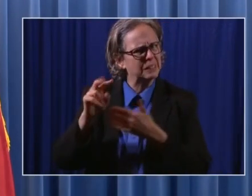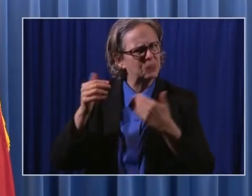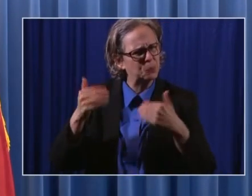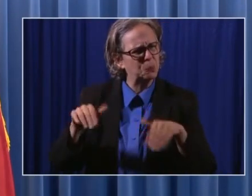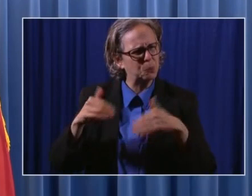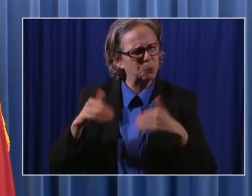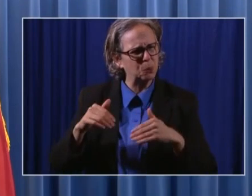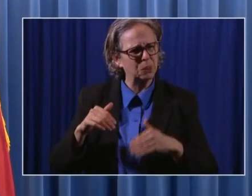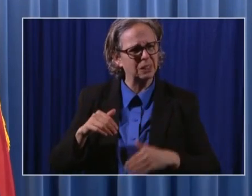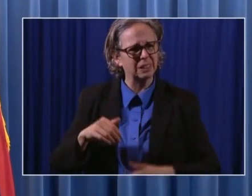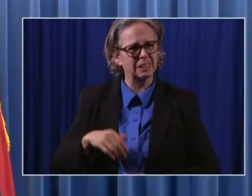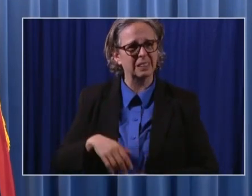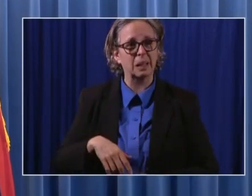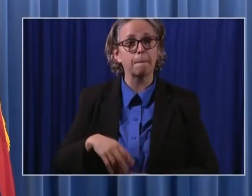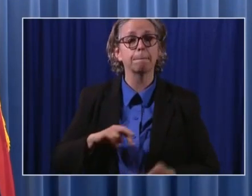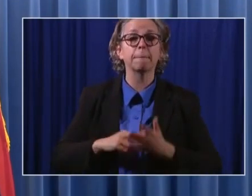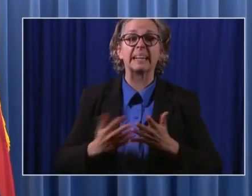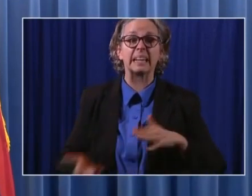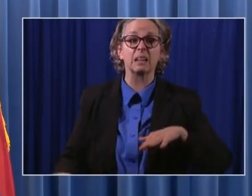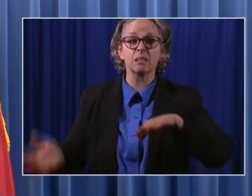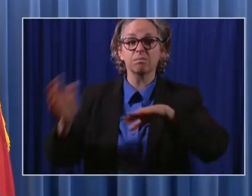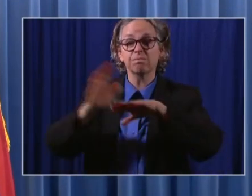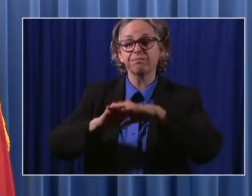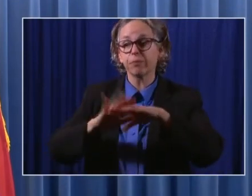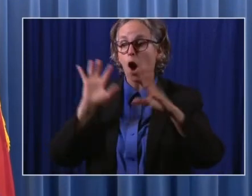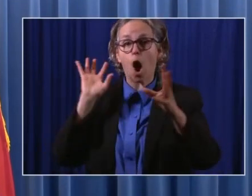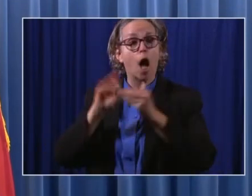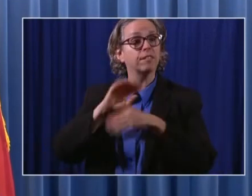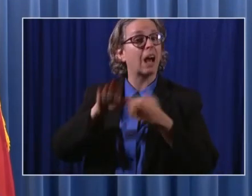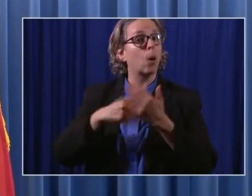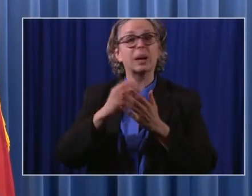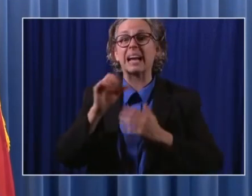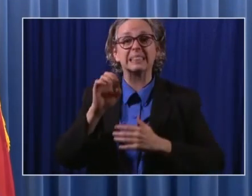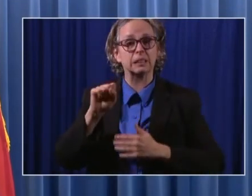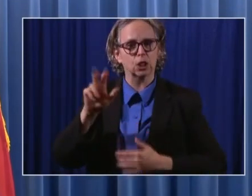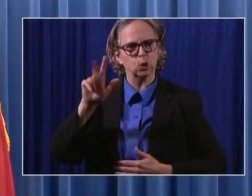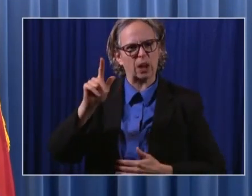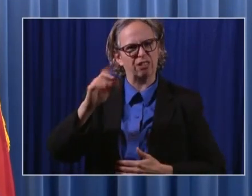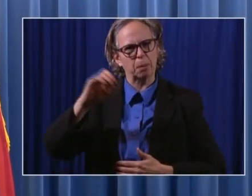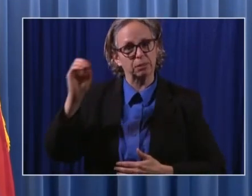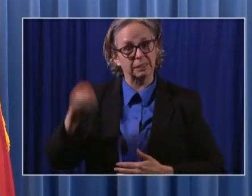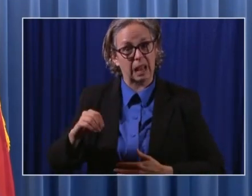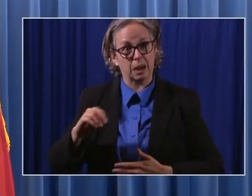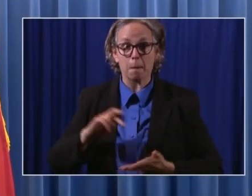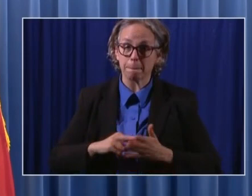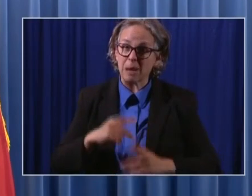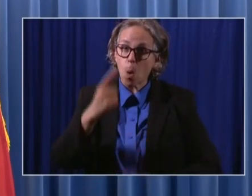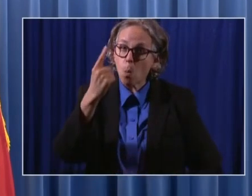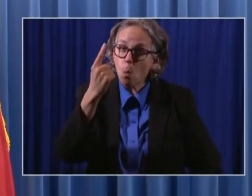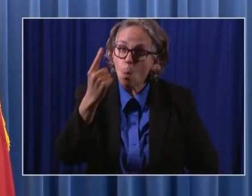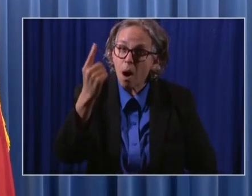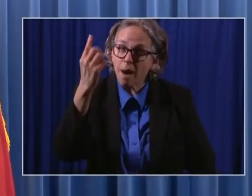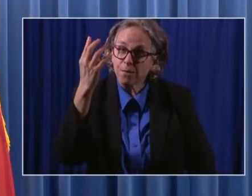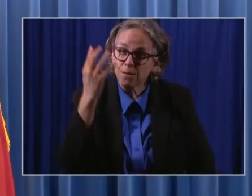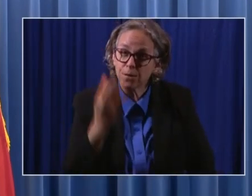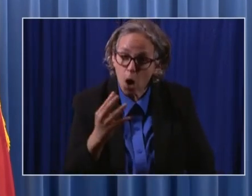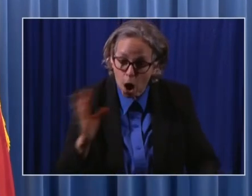REPRESENTS 23% OF THE COUNTIES TOLD A NUMBER OF CASES SINCE THE BEGINNING OF THE PANDEMIC.